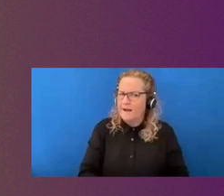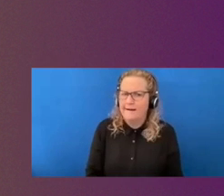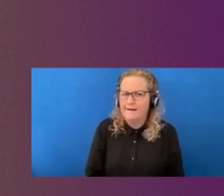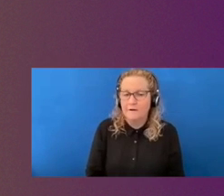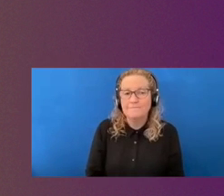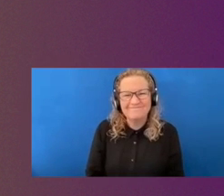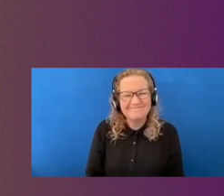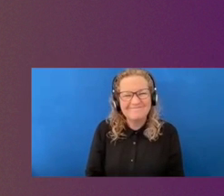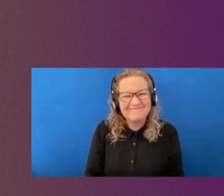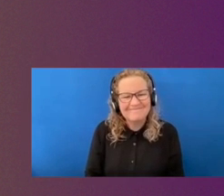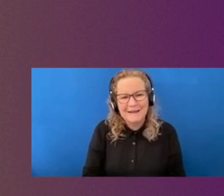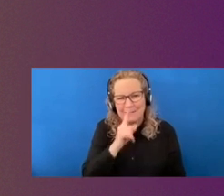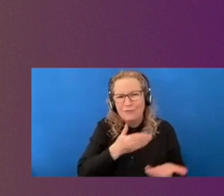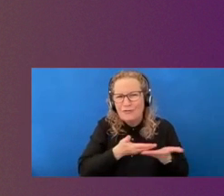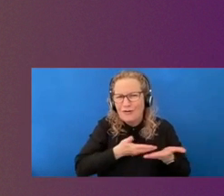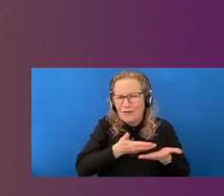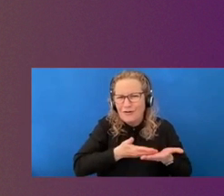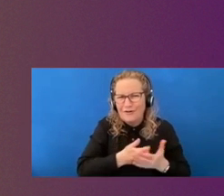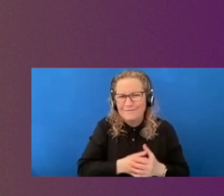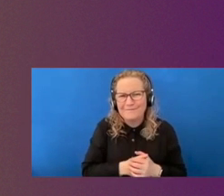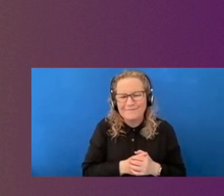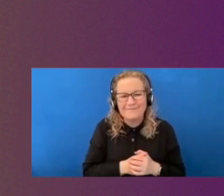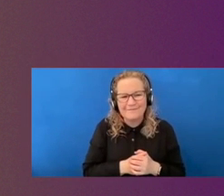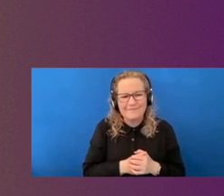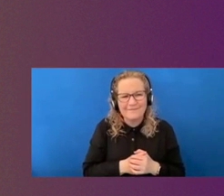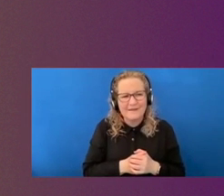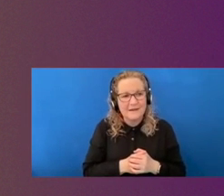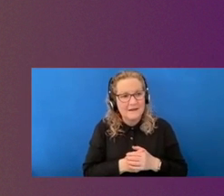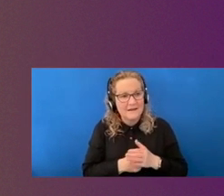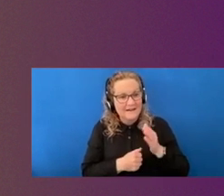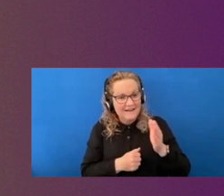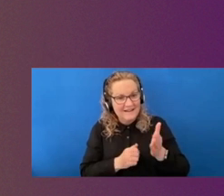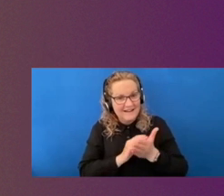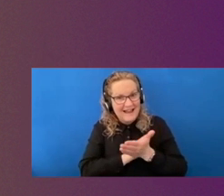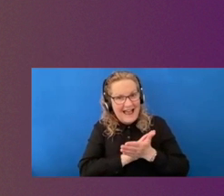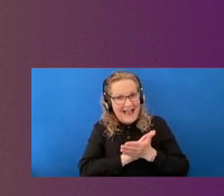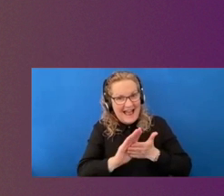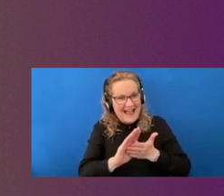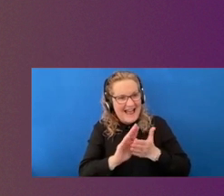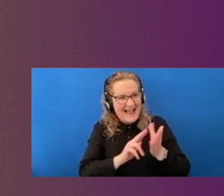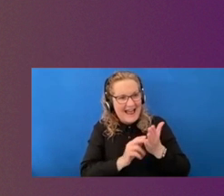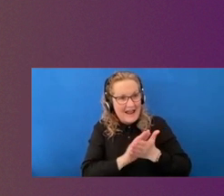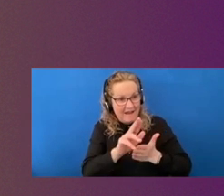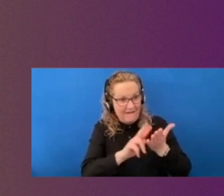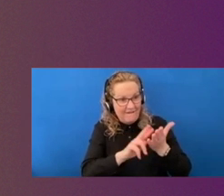this is a very topical question obviously Varun it's uh it looks like you have something to say oh